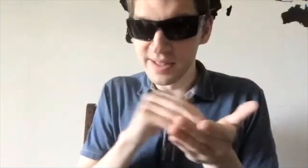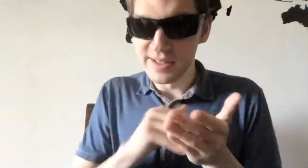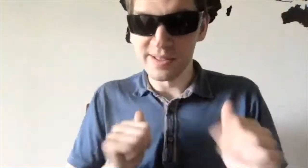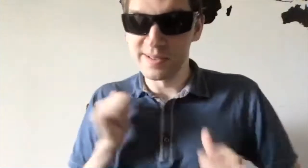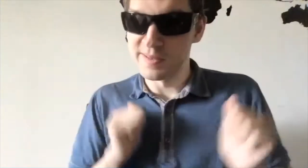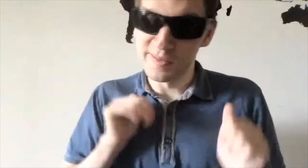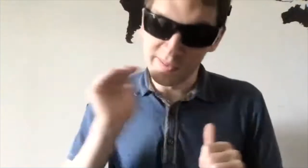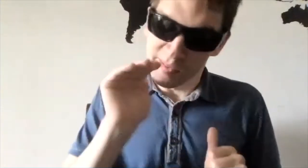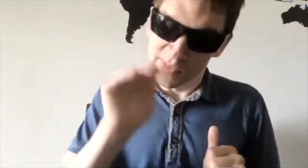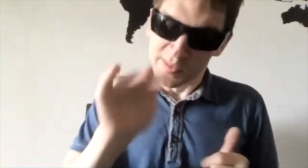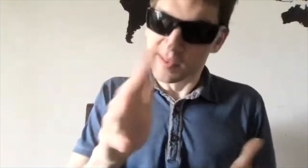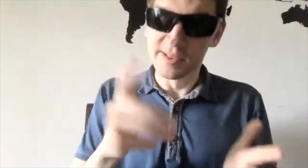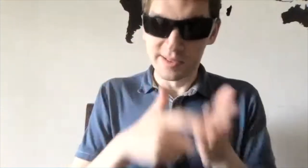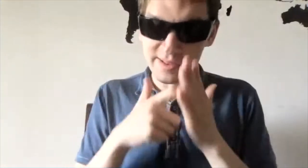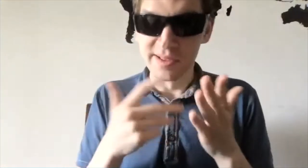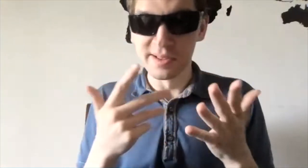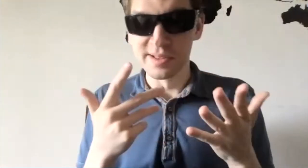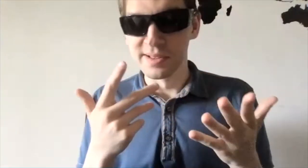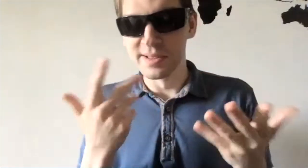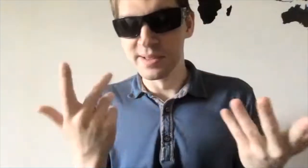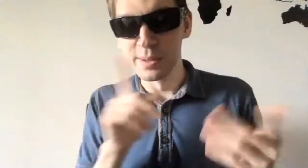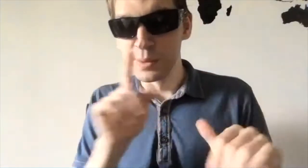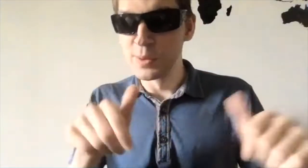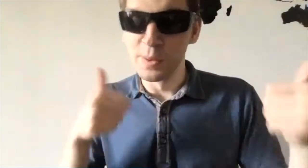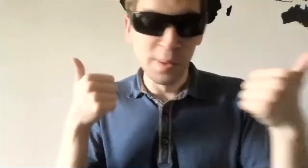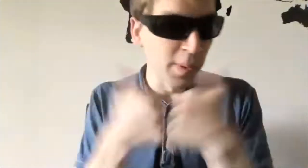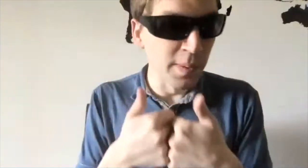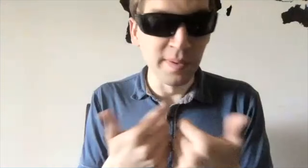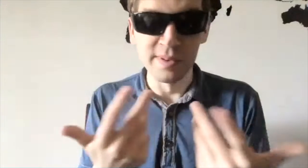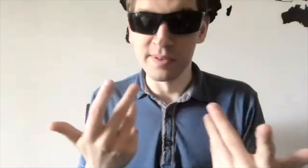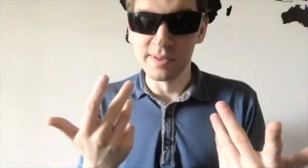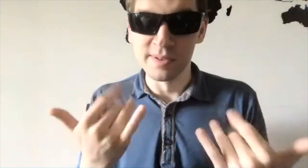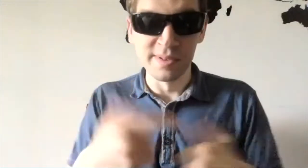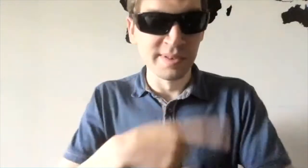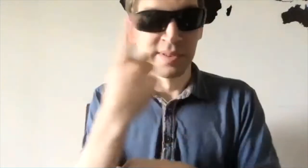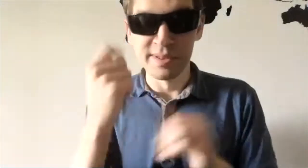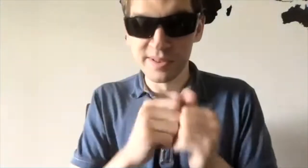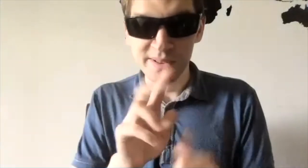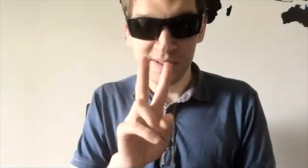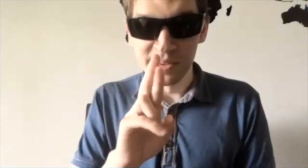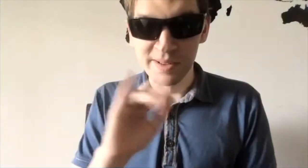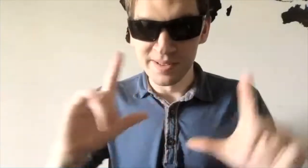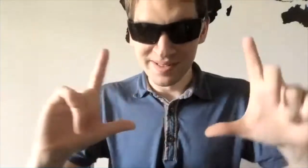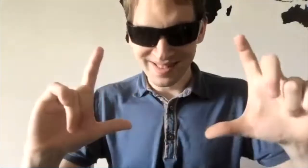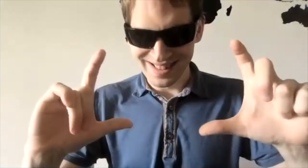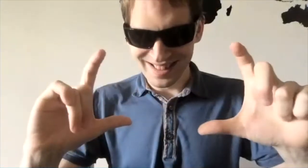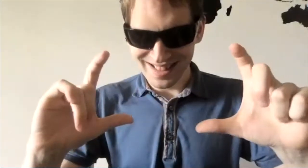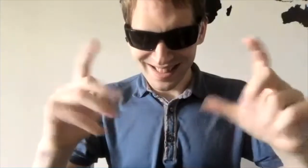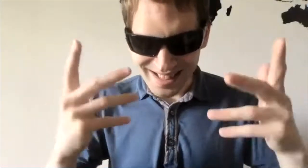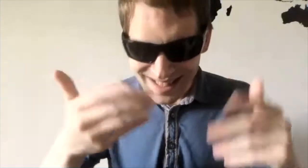You have to be aggressive in what you want and how you want communication to happen.